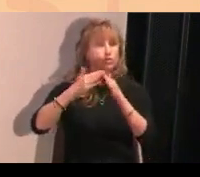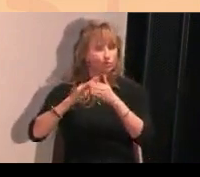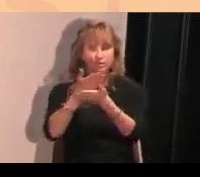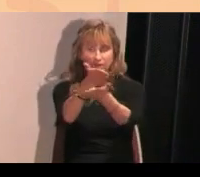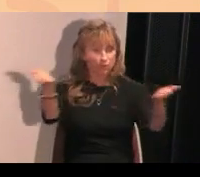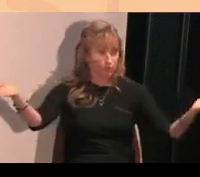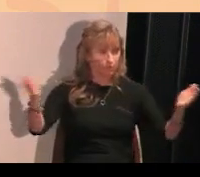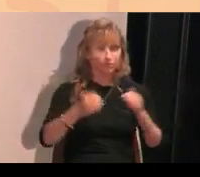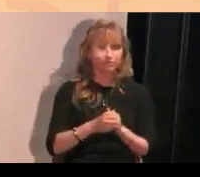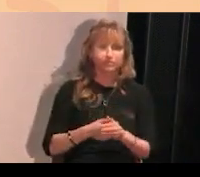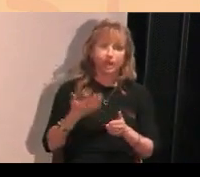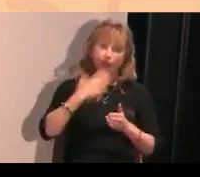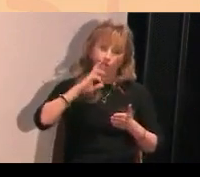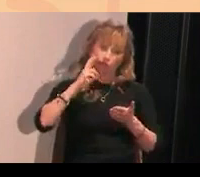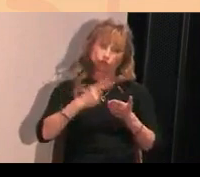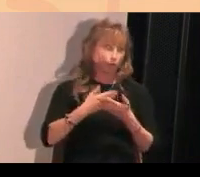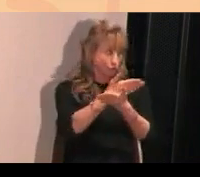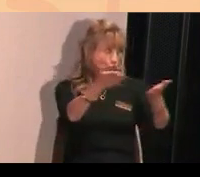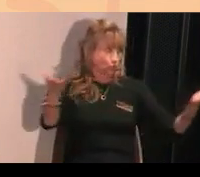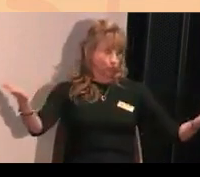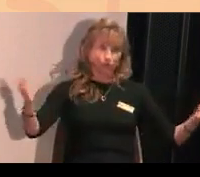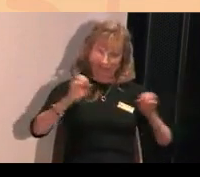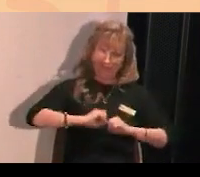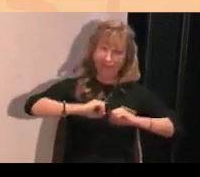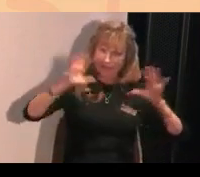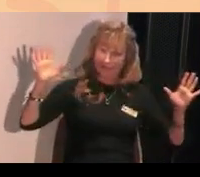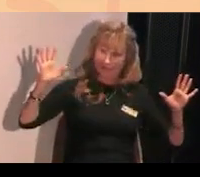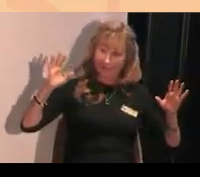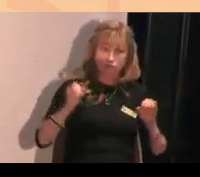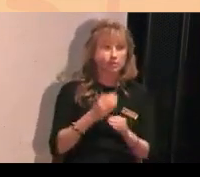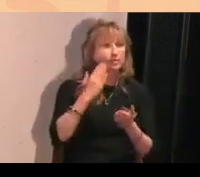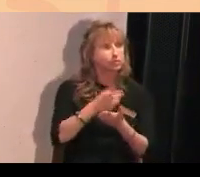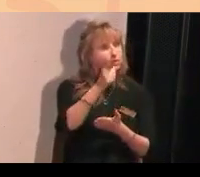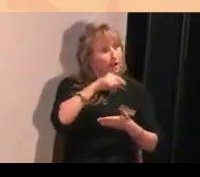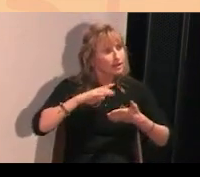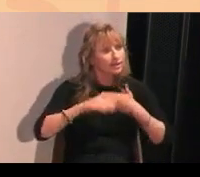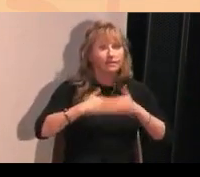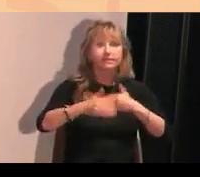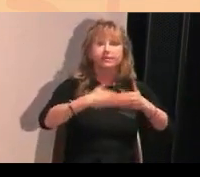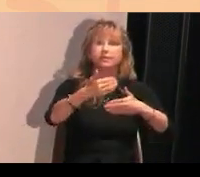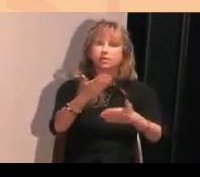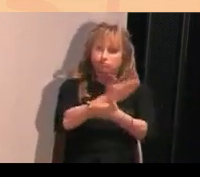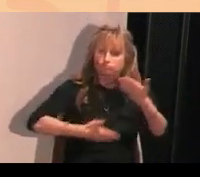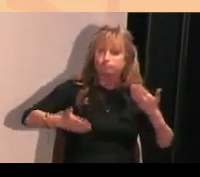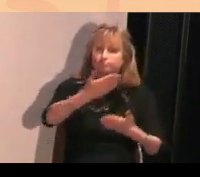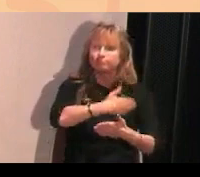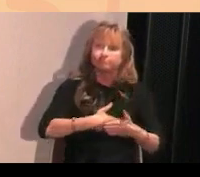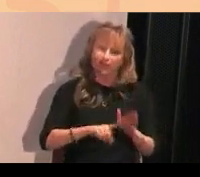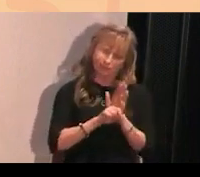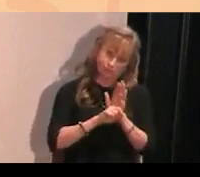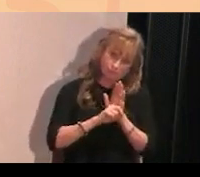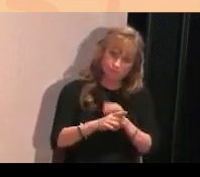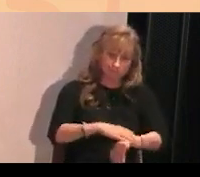to you with transparency so that you can continue the discussion and self-determine any next steps